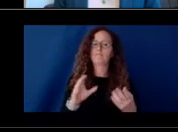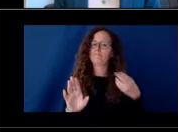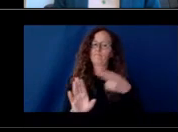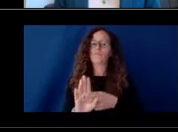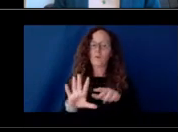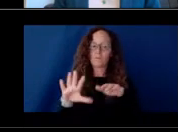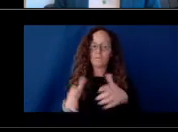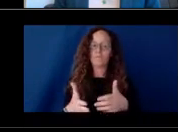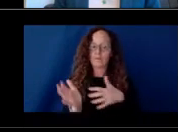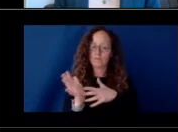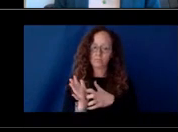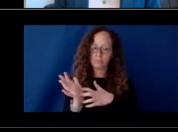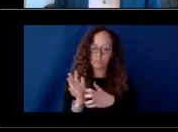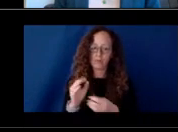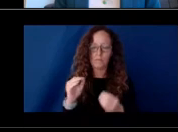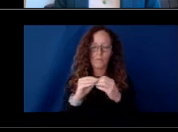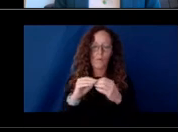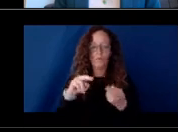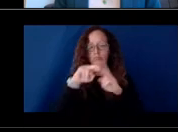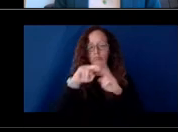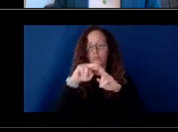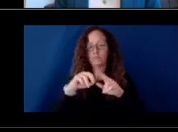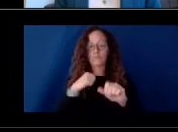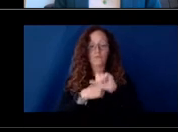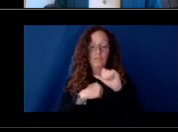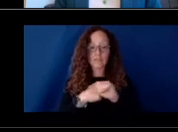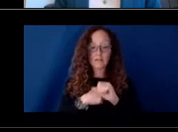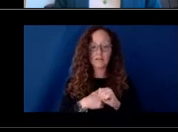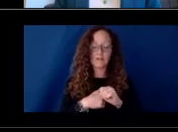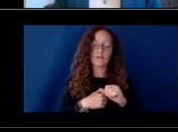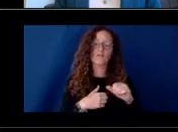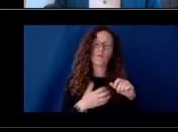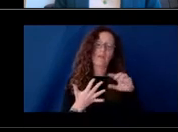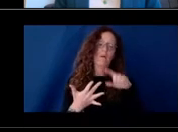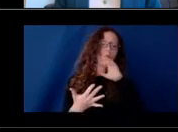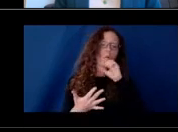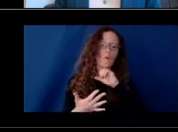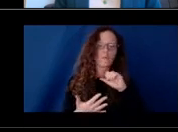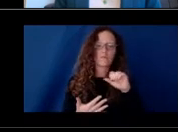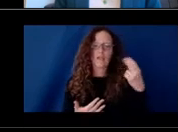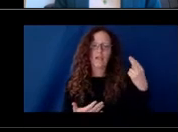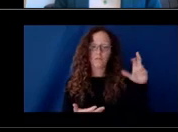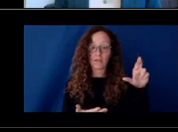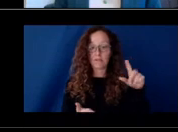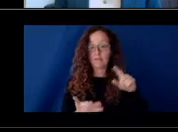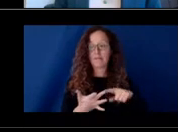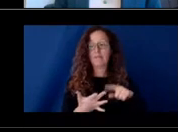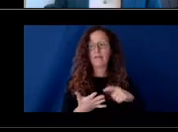category of HeatRisk would be pretty beneficial in identifying the days that that lower, you know,